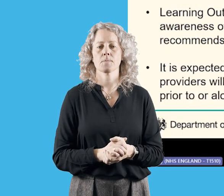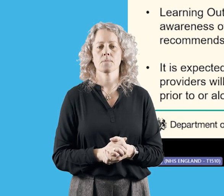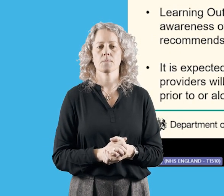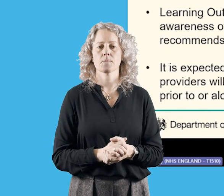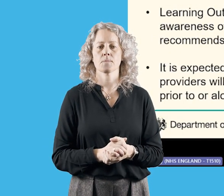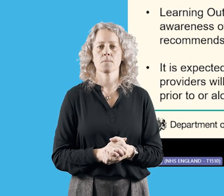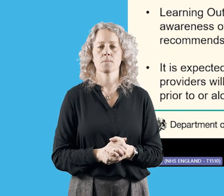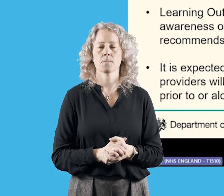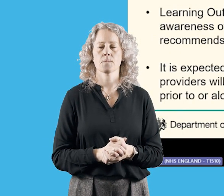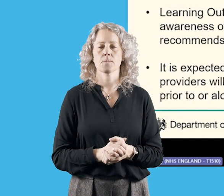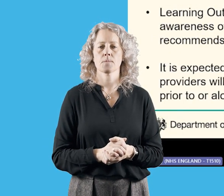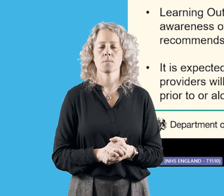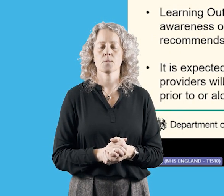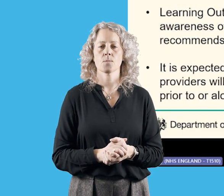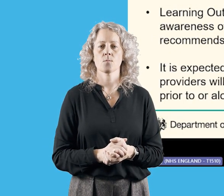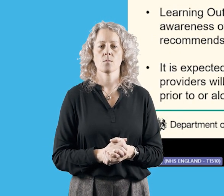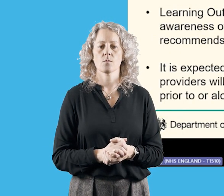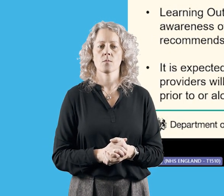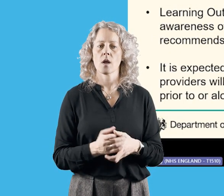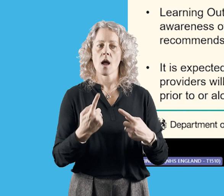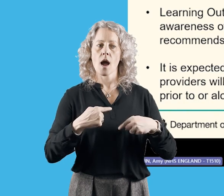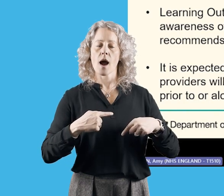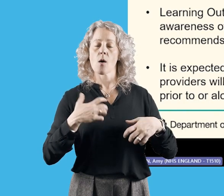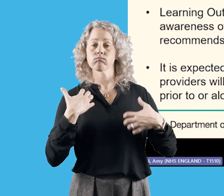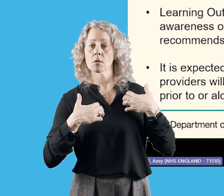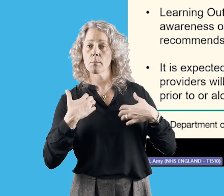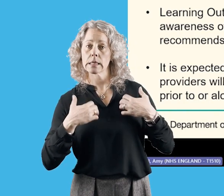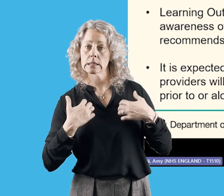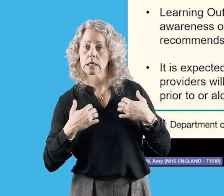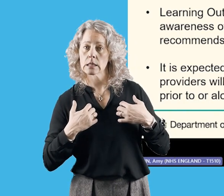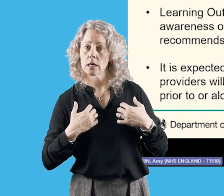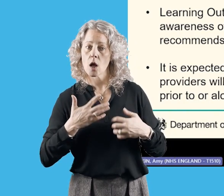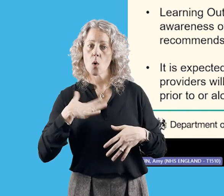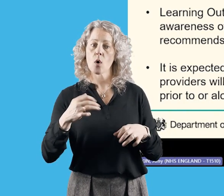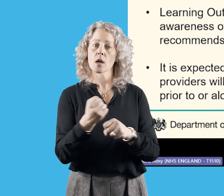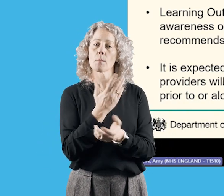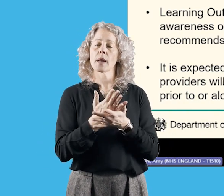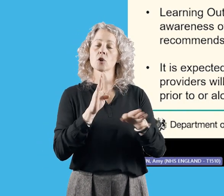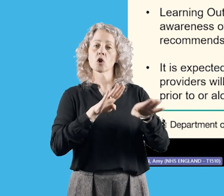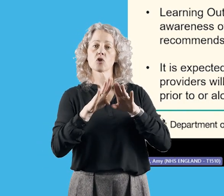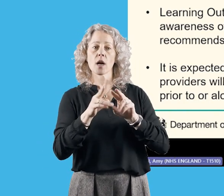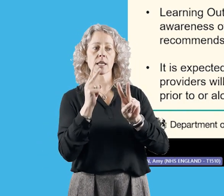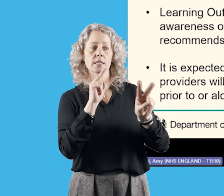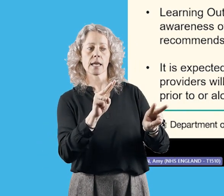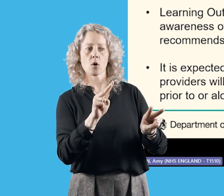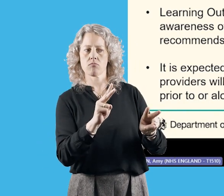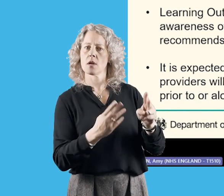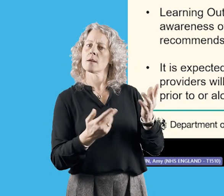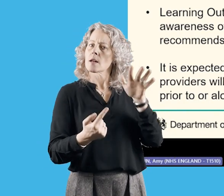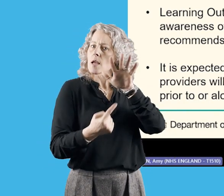Thank you. So our ambition is that we want to ensure that training is seen as an essential part of learning and development